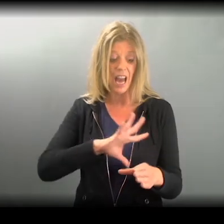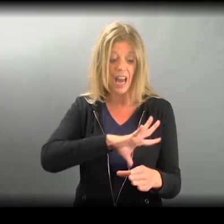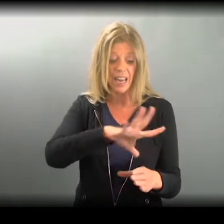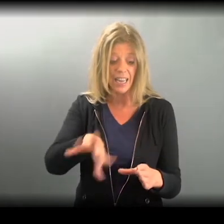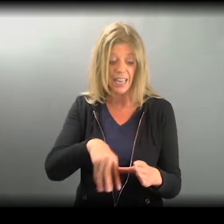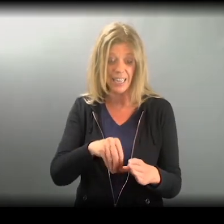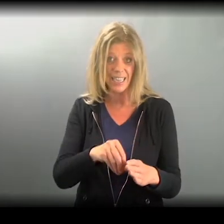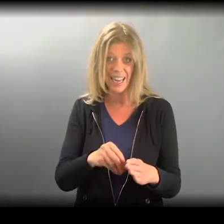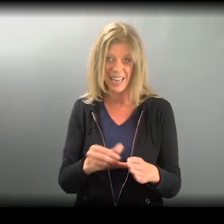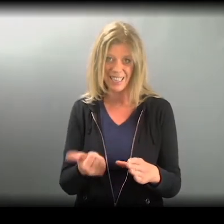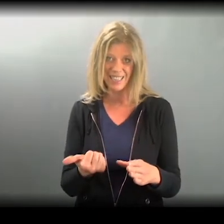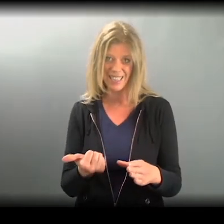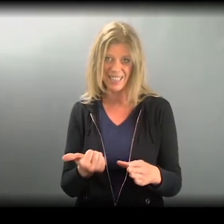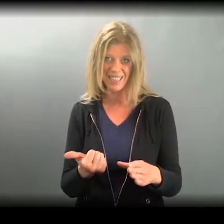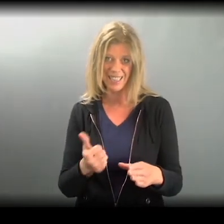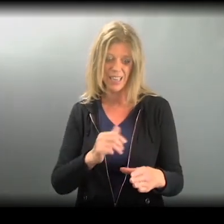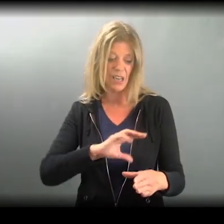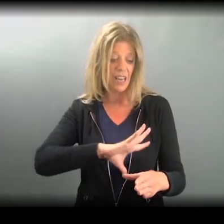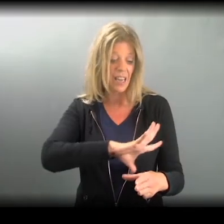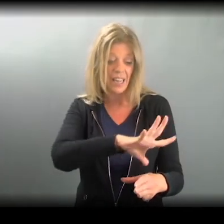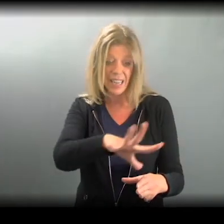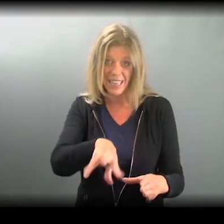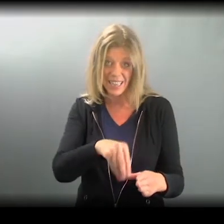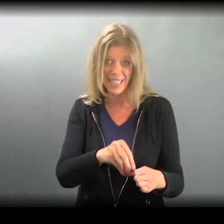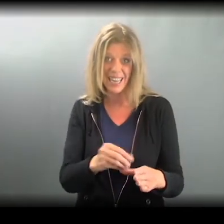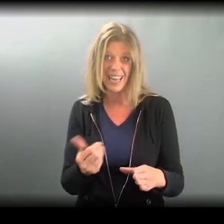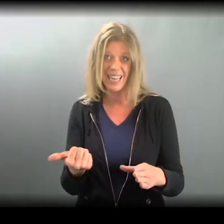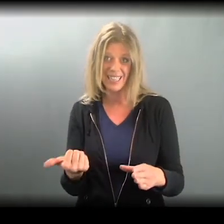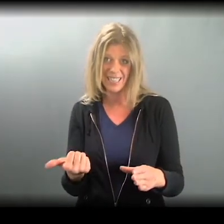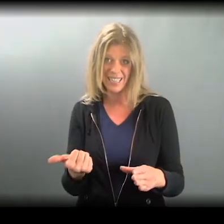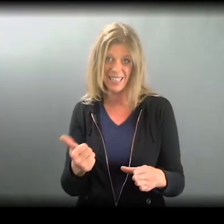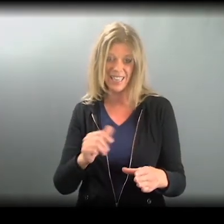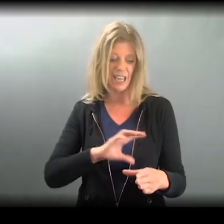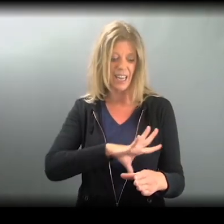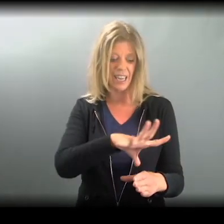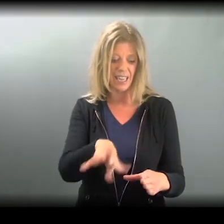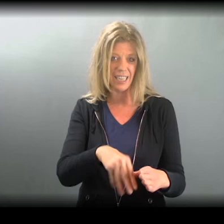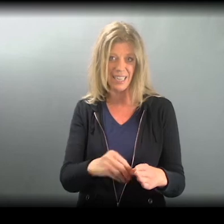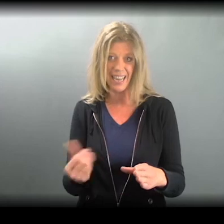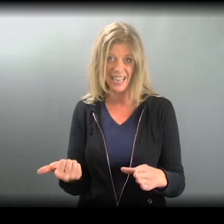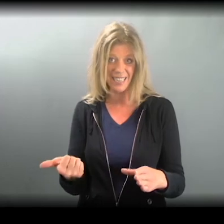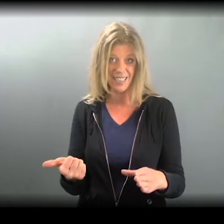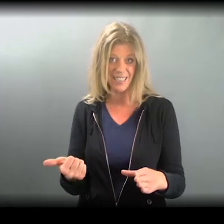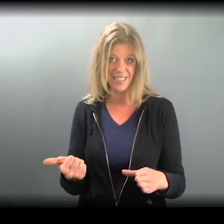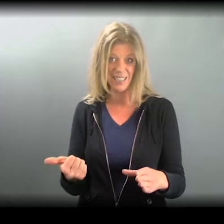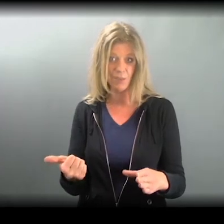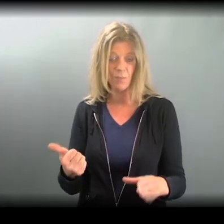CONTAINS